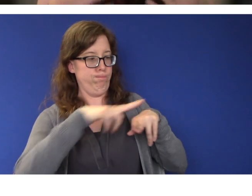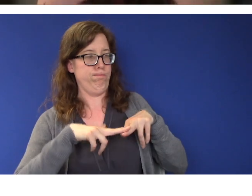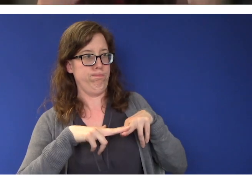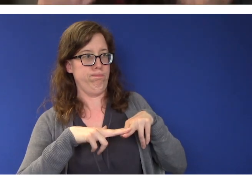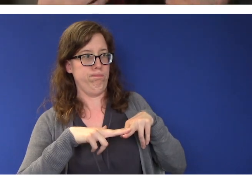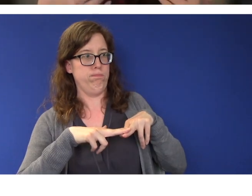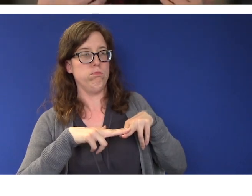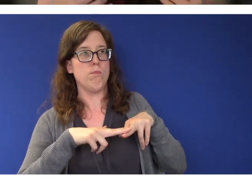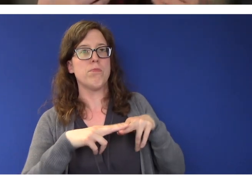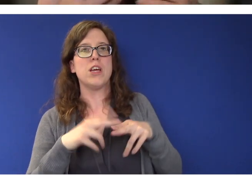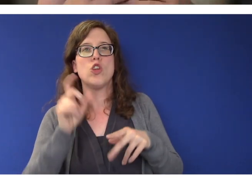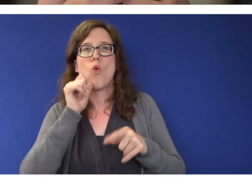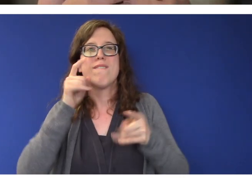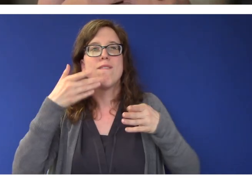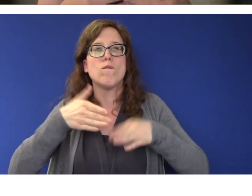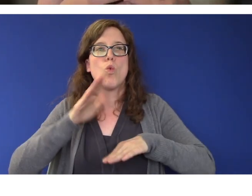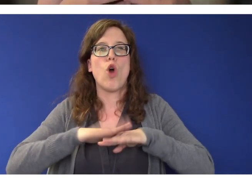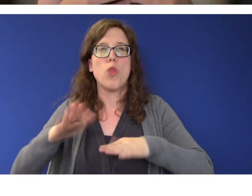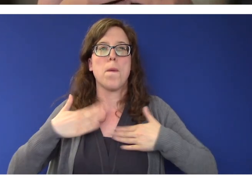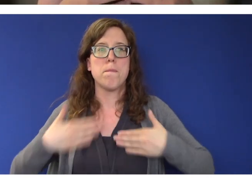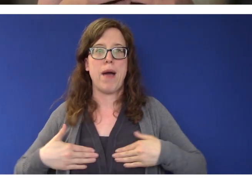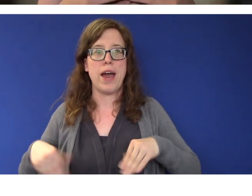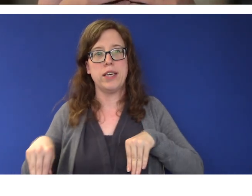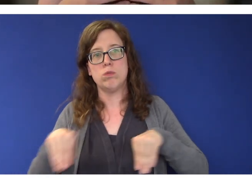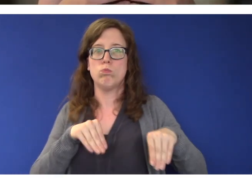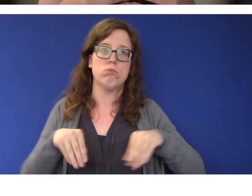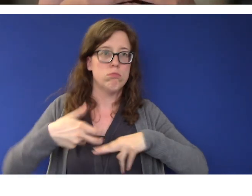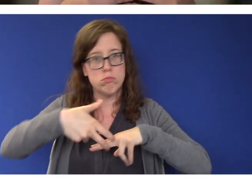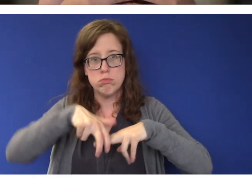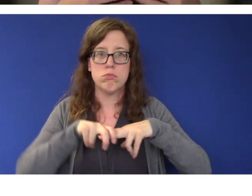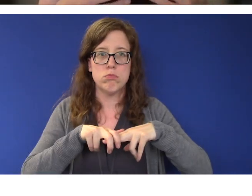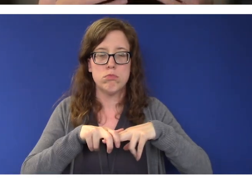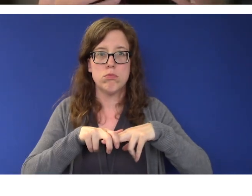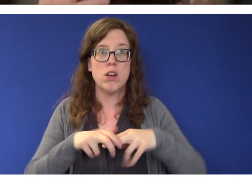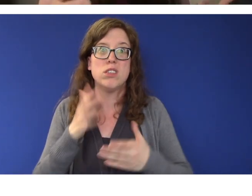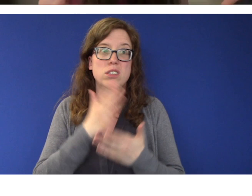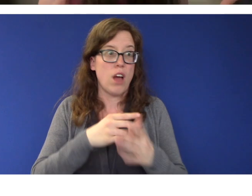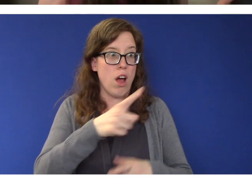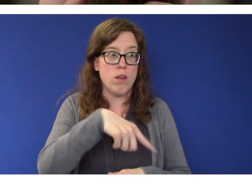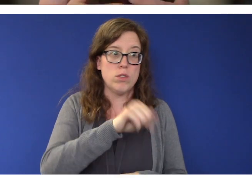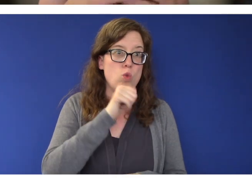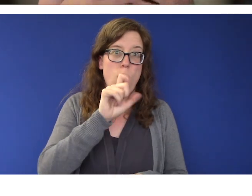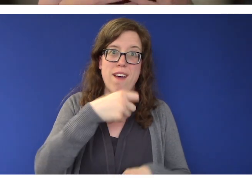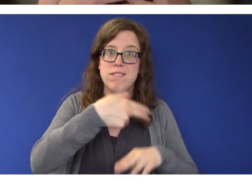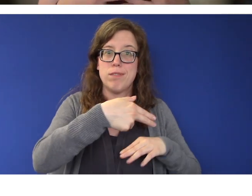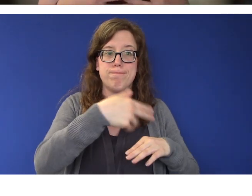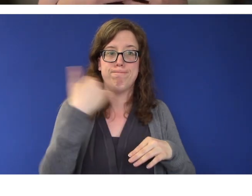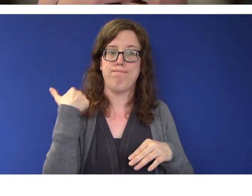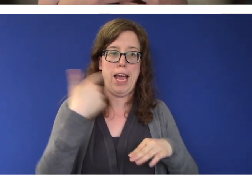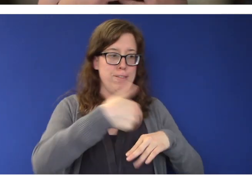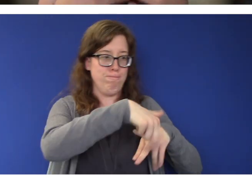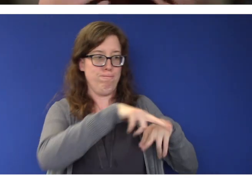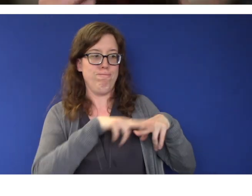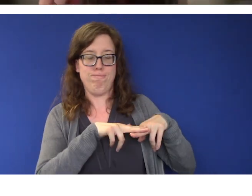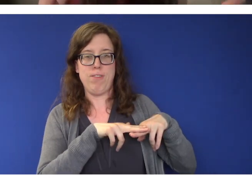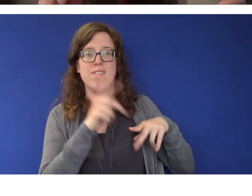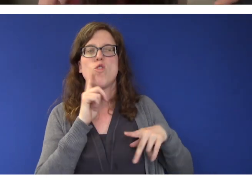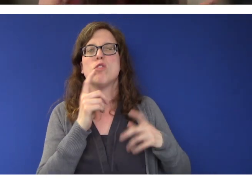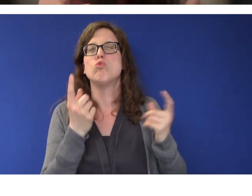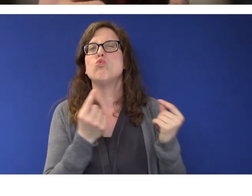body’s posture. For kiddos who may not need to lay on their back or for day-to-day work,